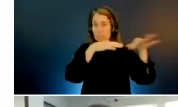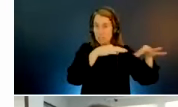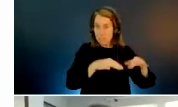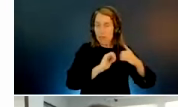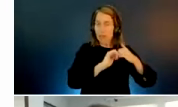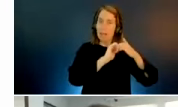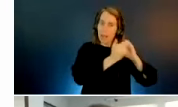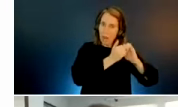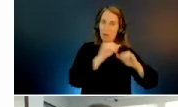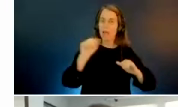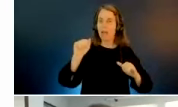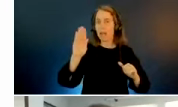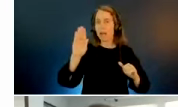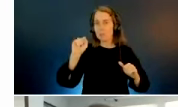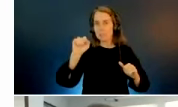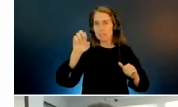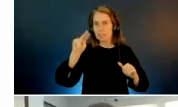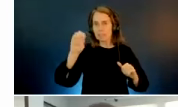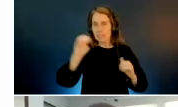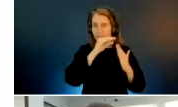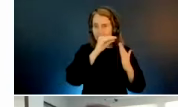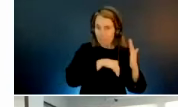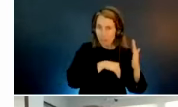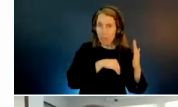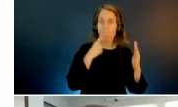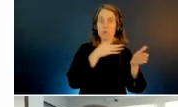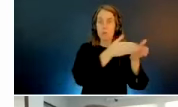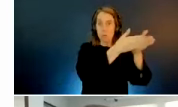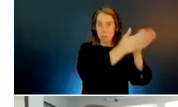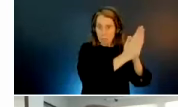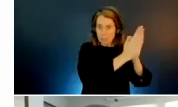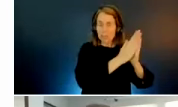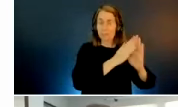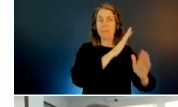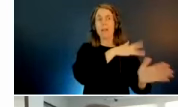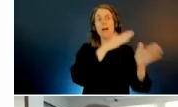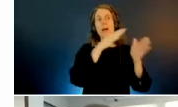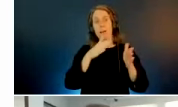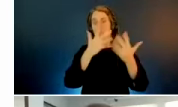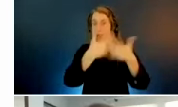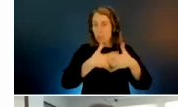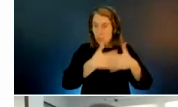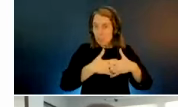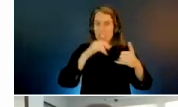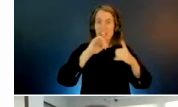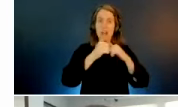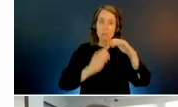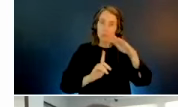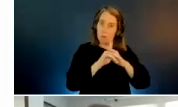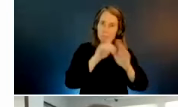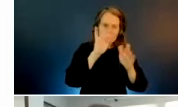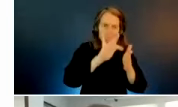um and they're all accessible we can we can verify that um all the videos have um